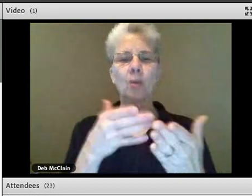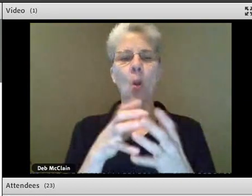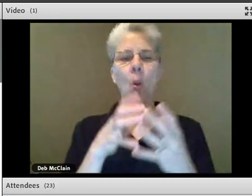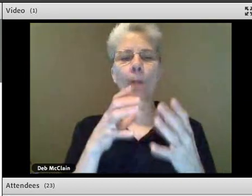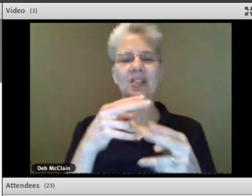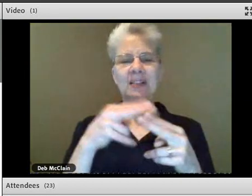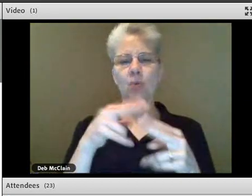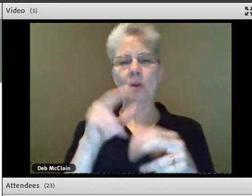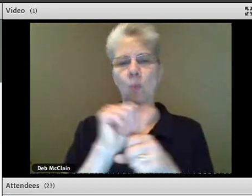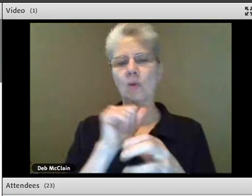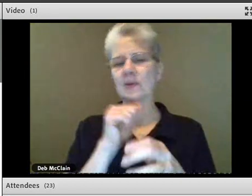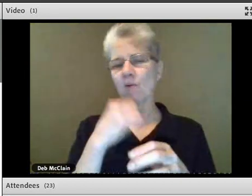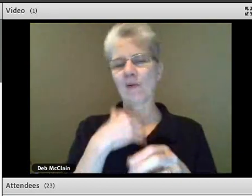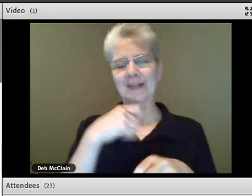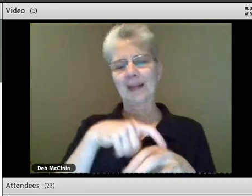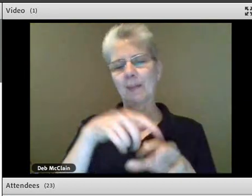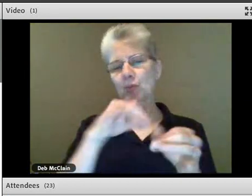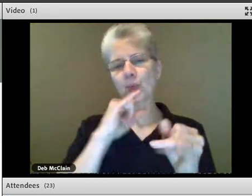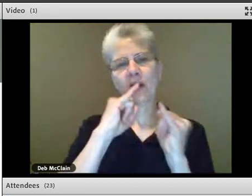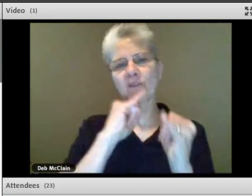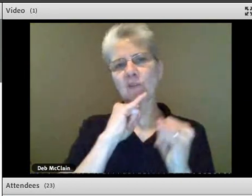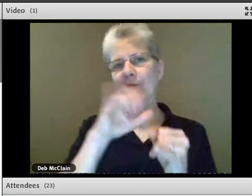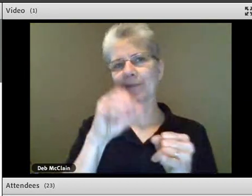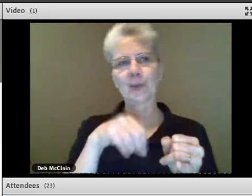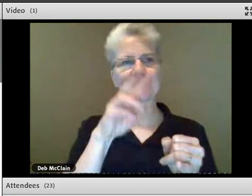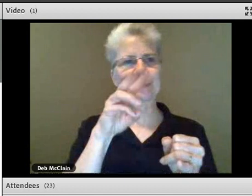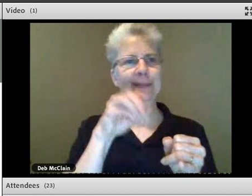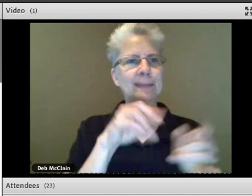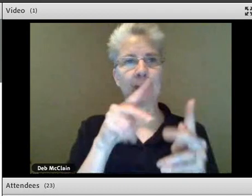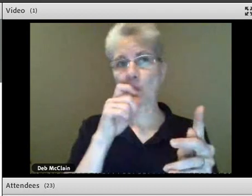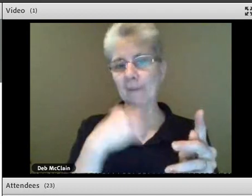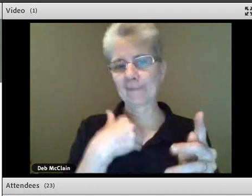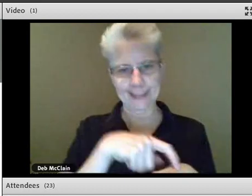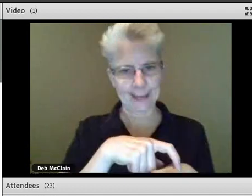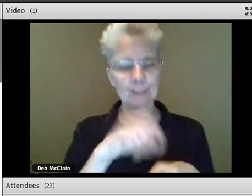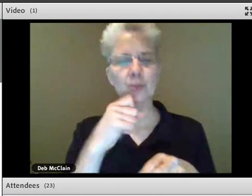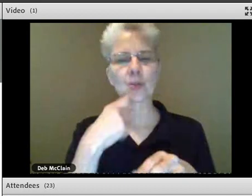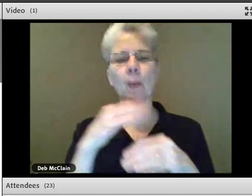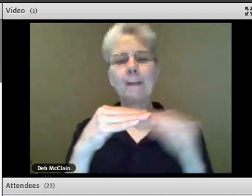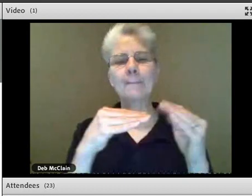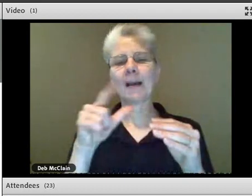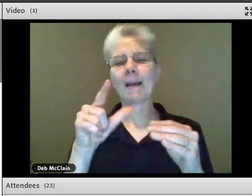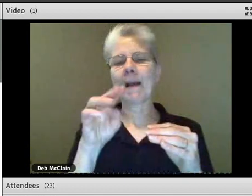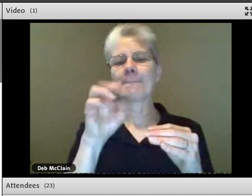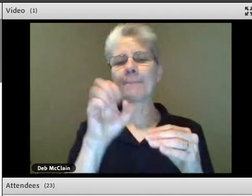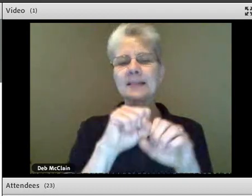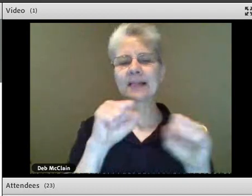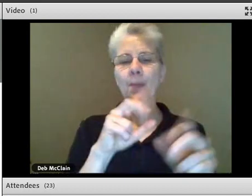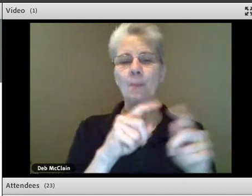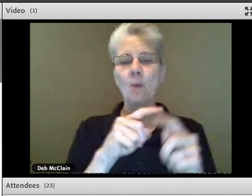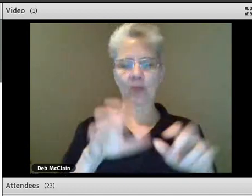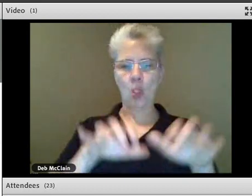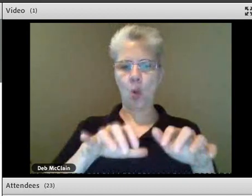and I don't have the time to interview 50, 60 people, and so we built an LMS system where people have to log into a course